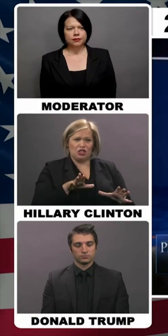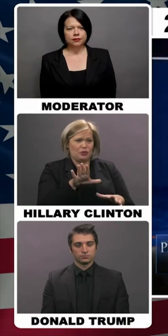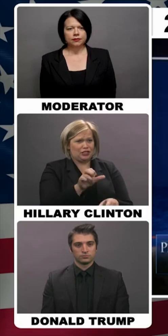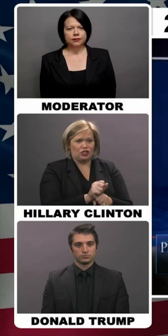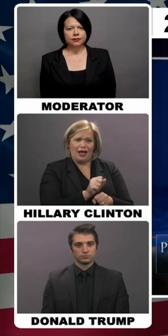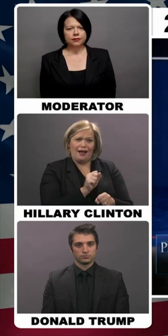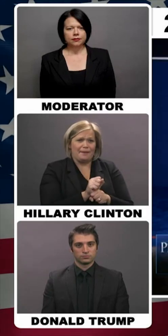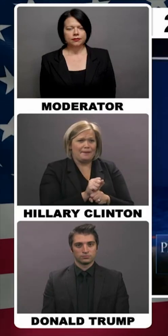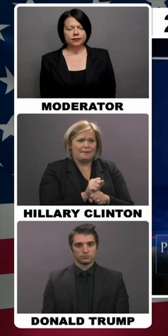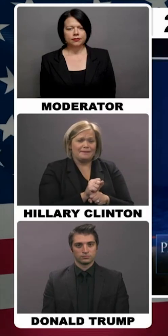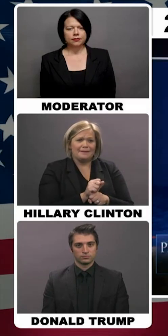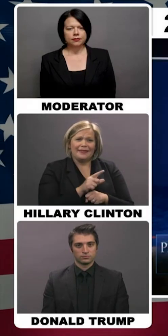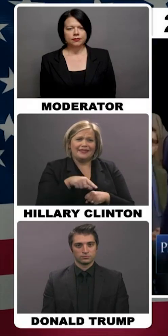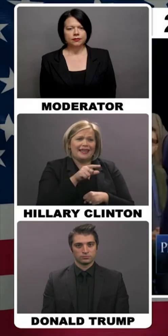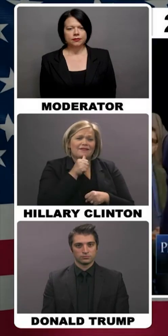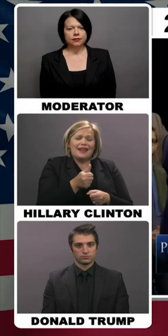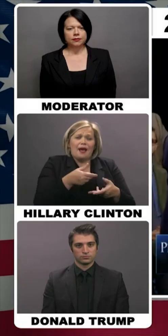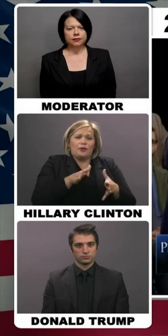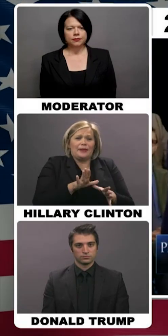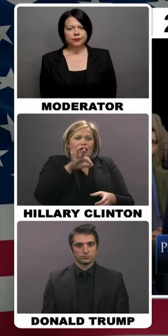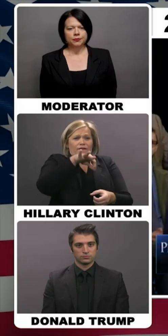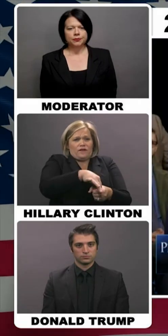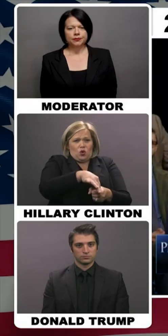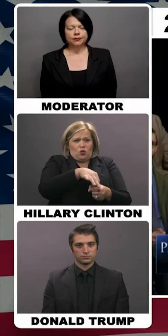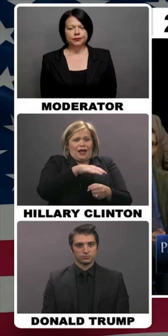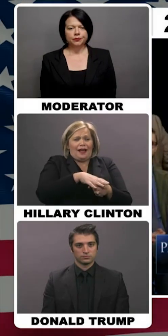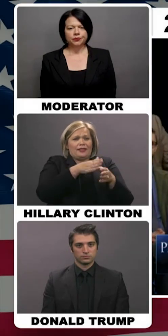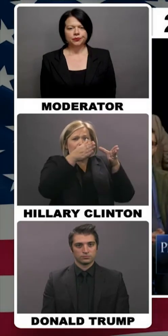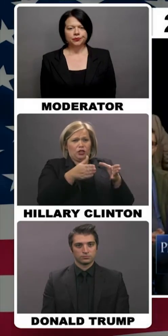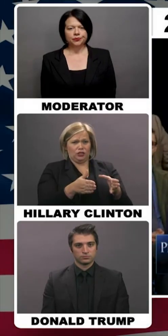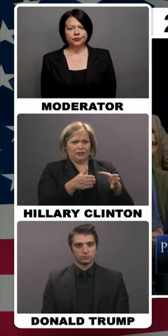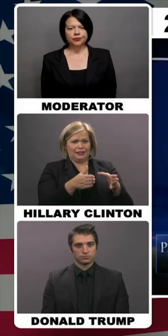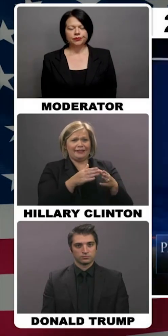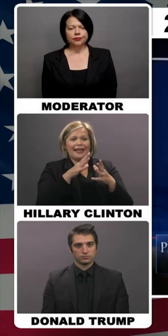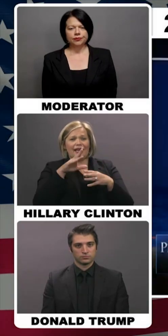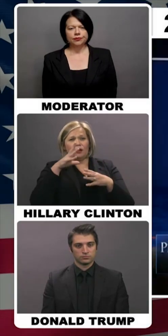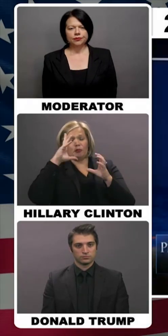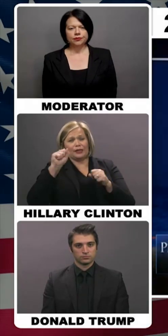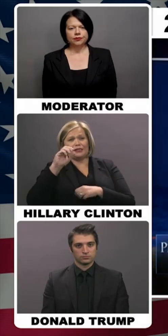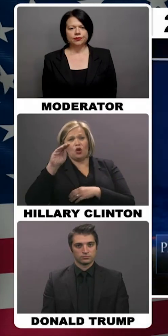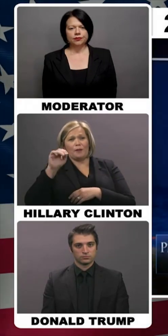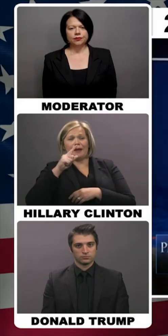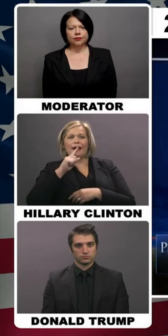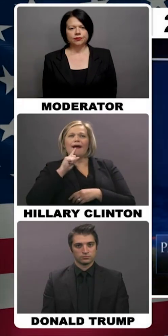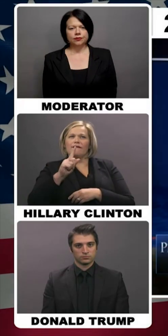and they have not permitted a vote on the person that President Obama, a highly qualified person.